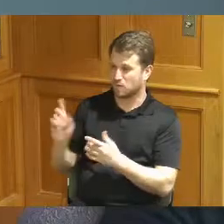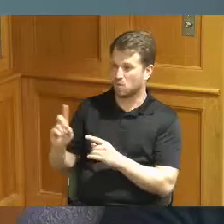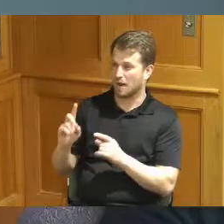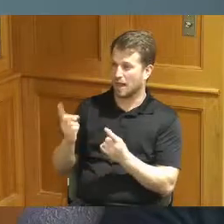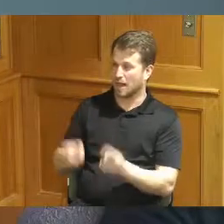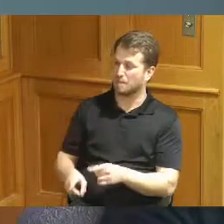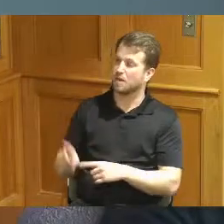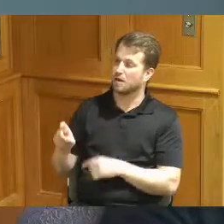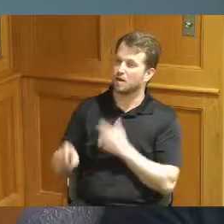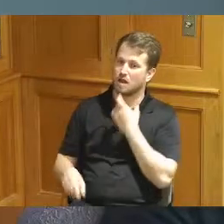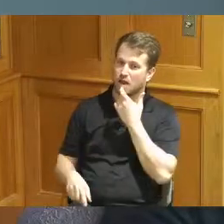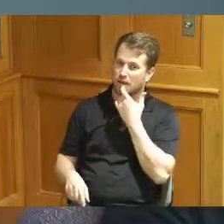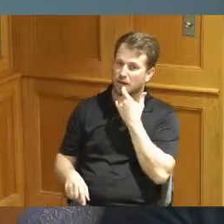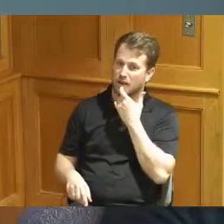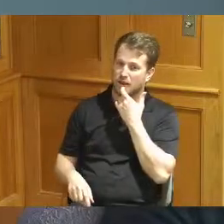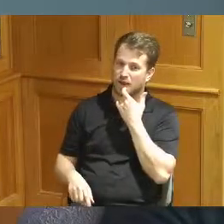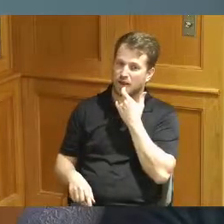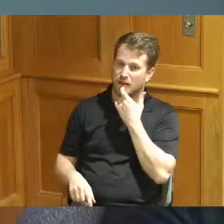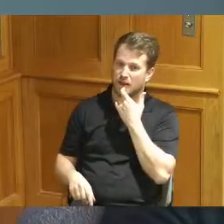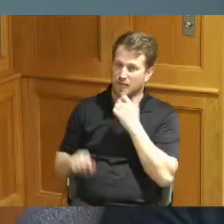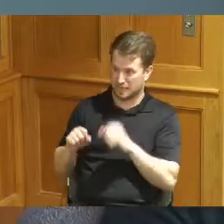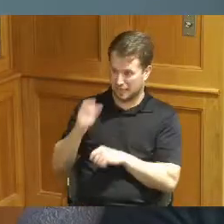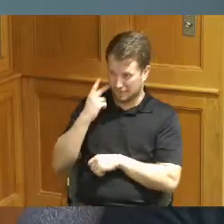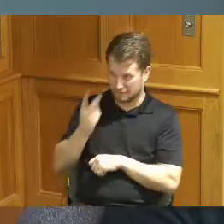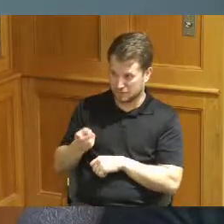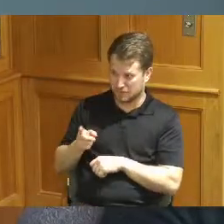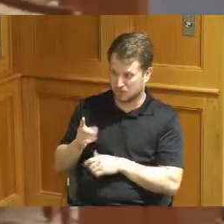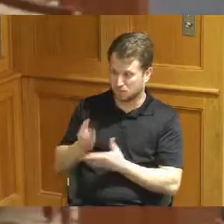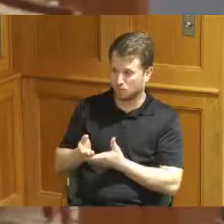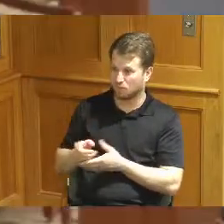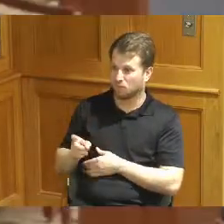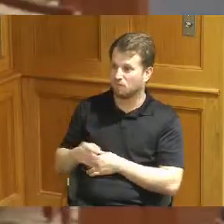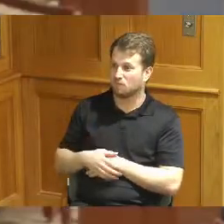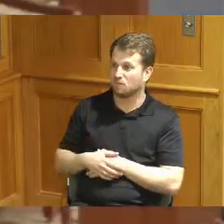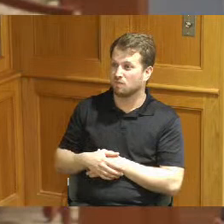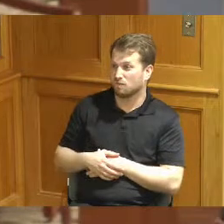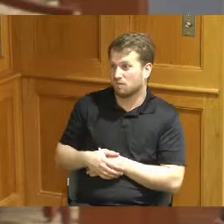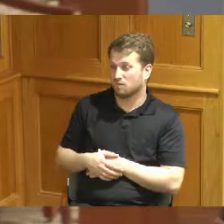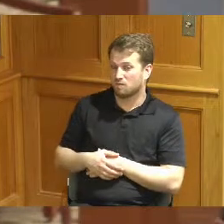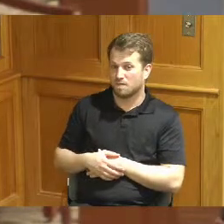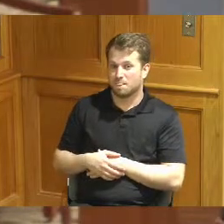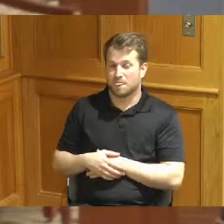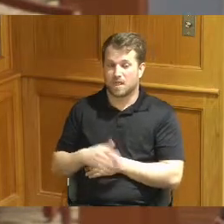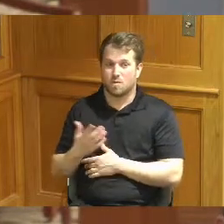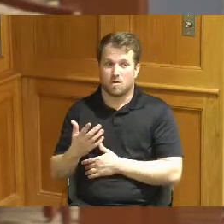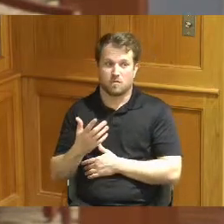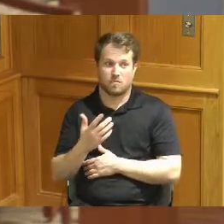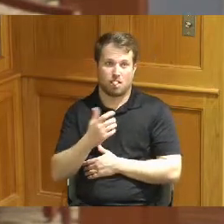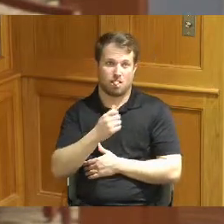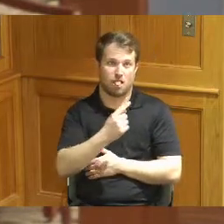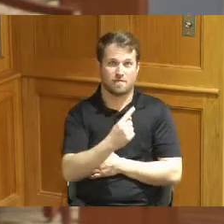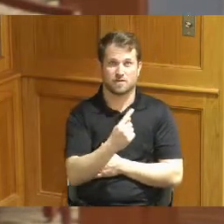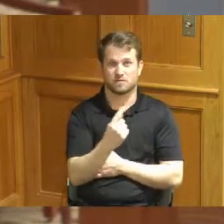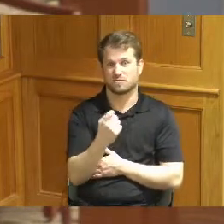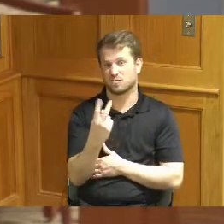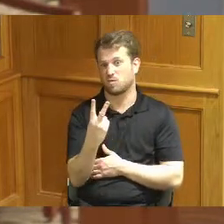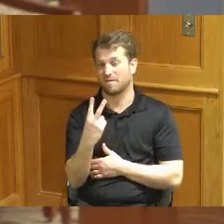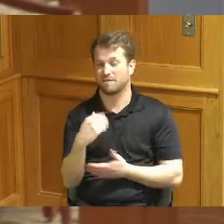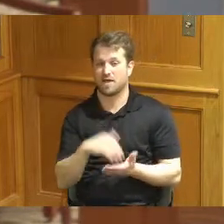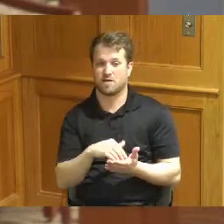can I see that well I mean there are 12 11 between 11 and 12,000 people a year that go through the